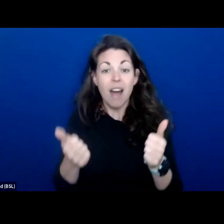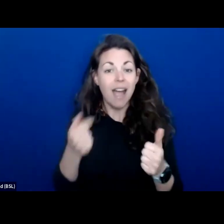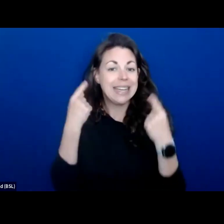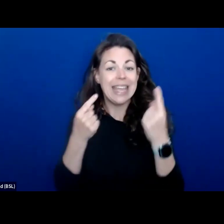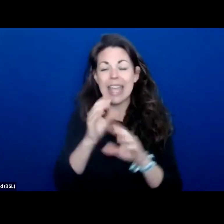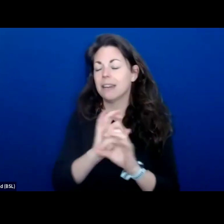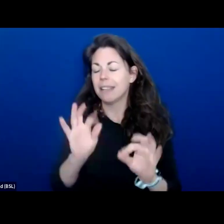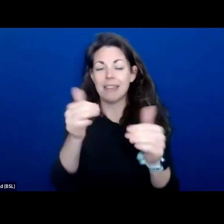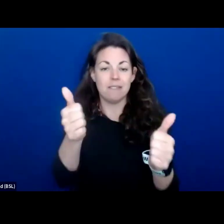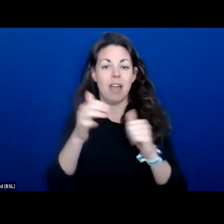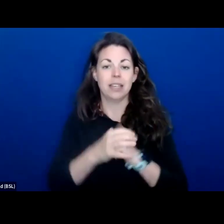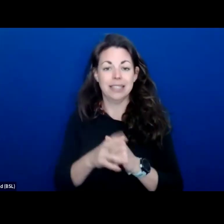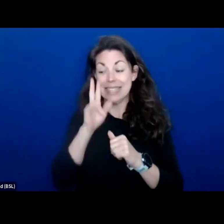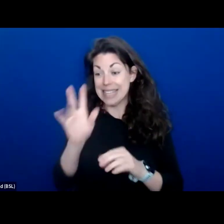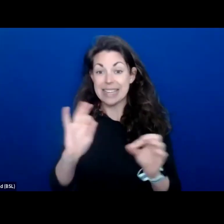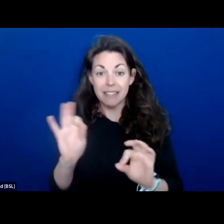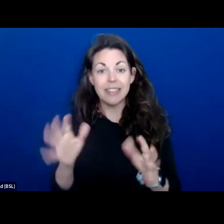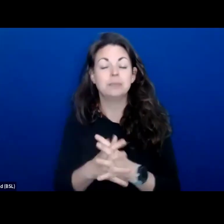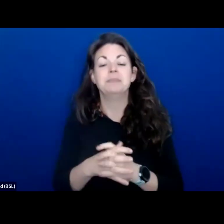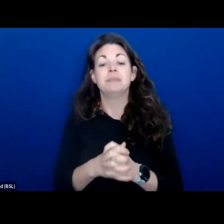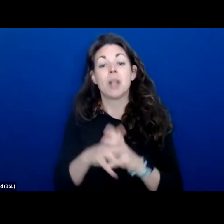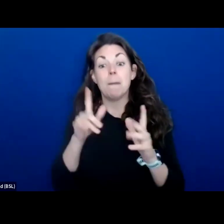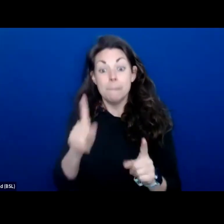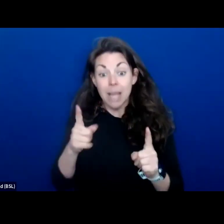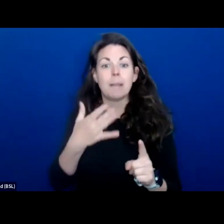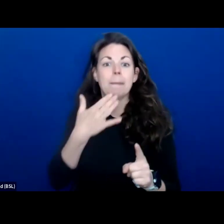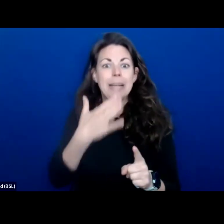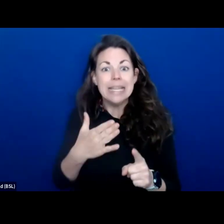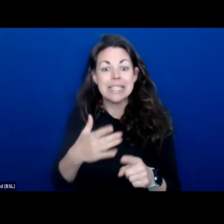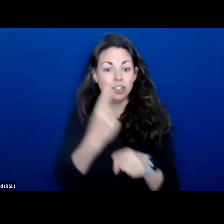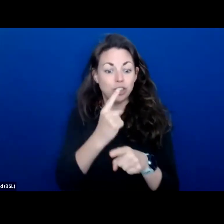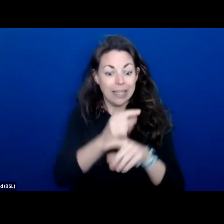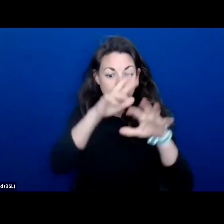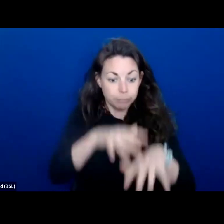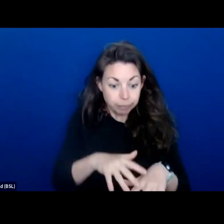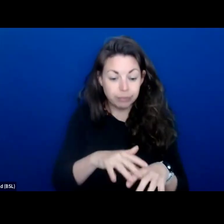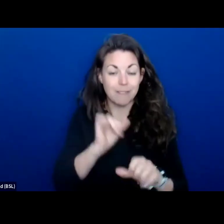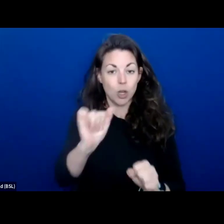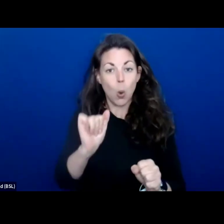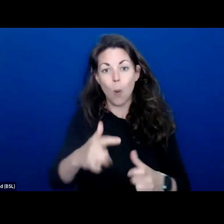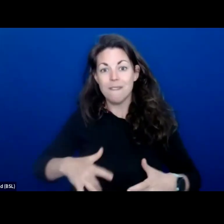opinions and your questions. So please do use the Q&A box, which is at the bottom, should be at the bottom of your screen,